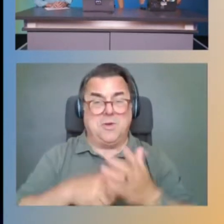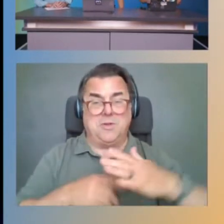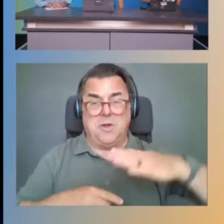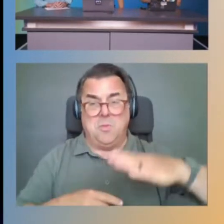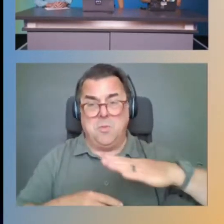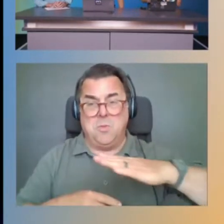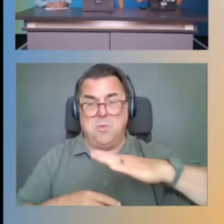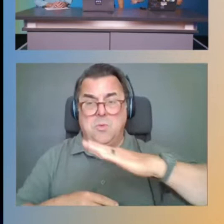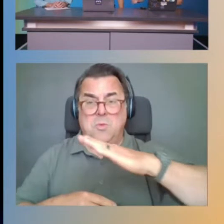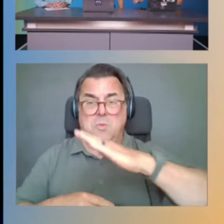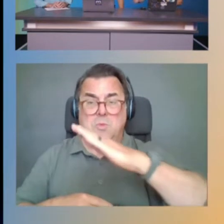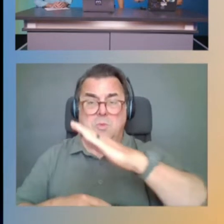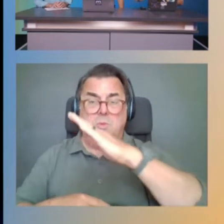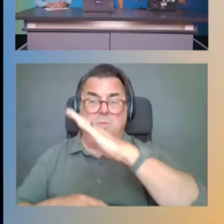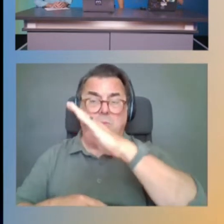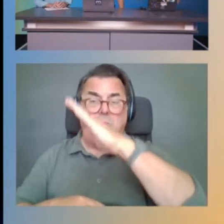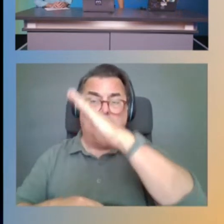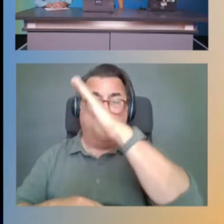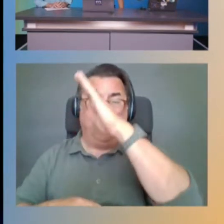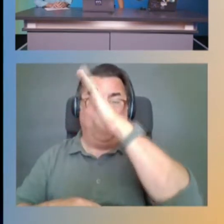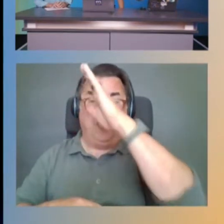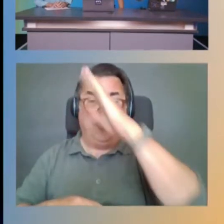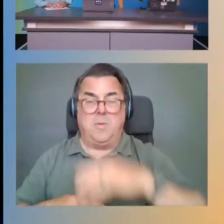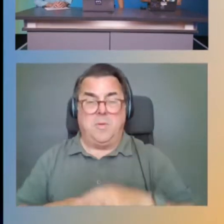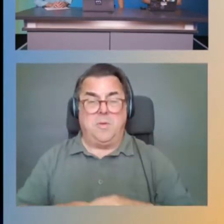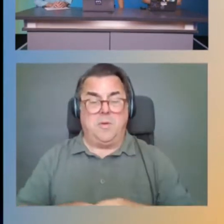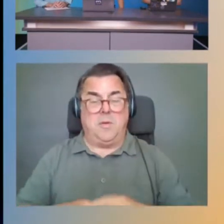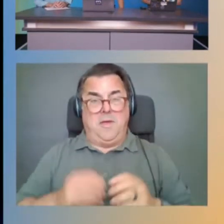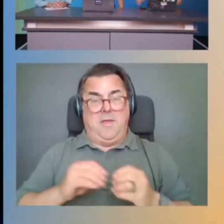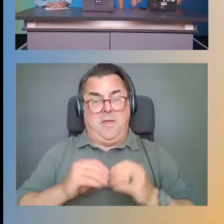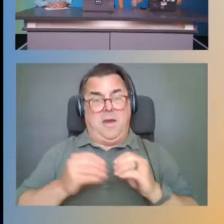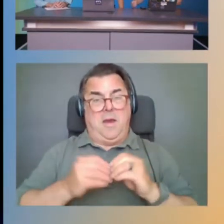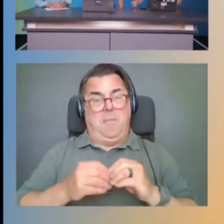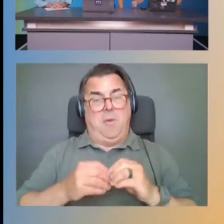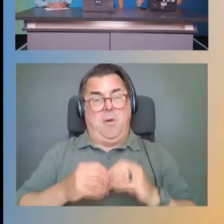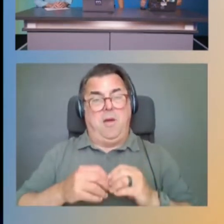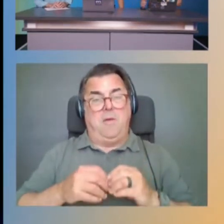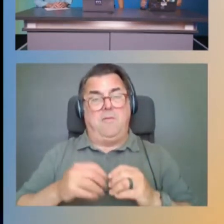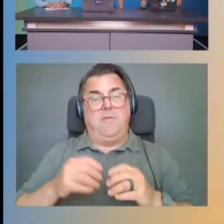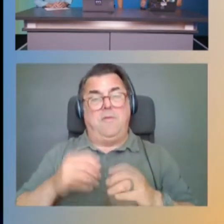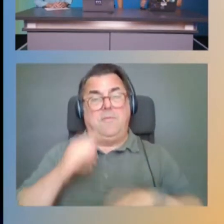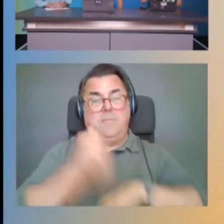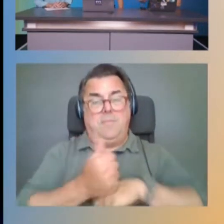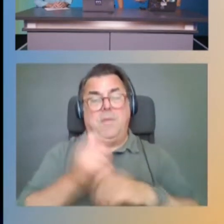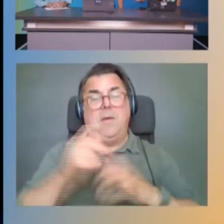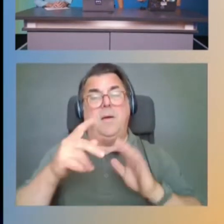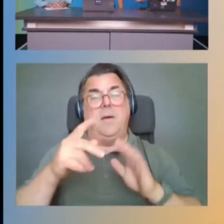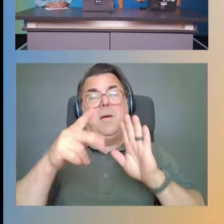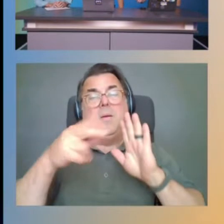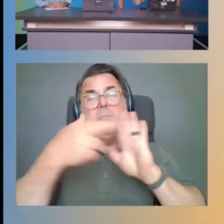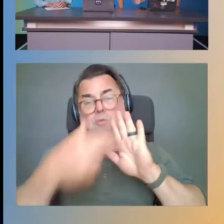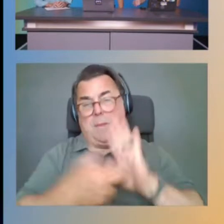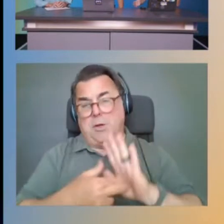are growing in size or in number of parameters very rapidly at a pace of about 10 X per year.